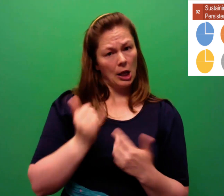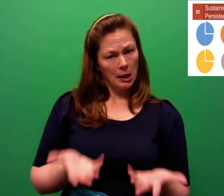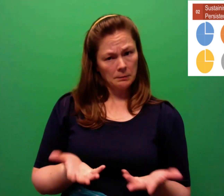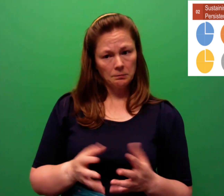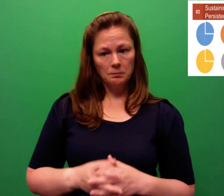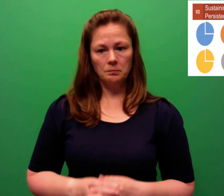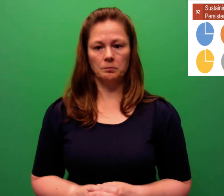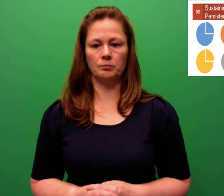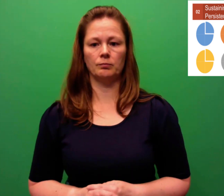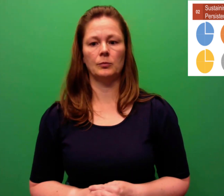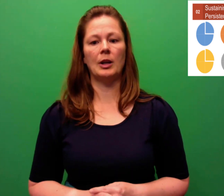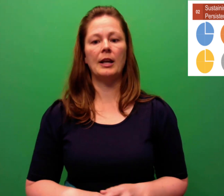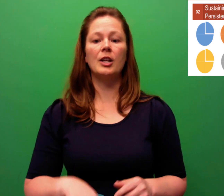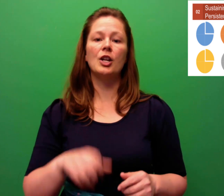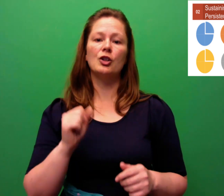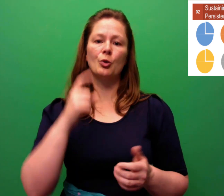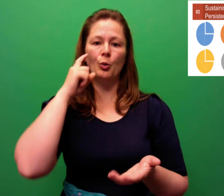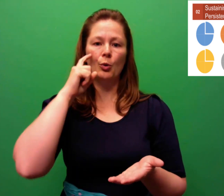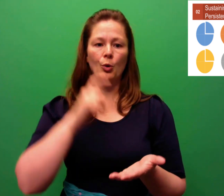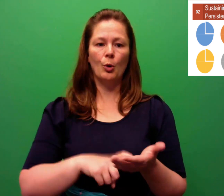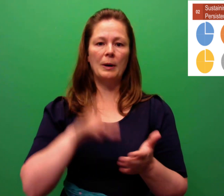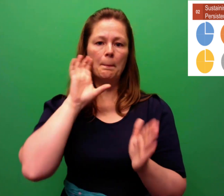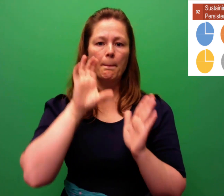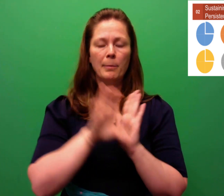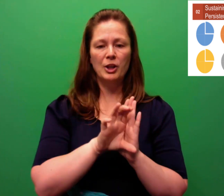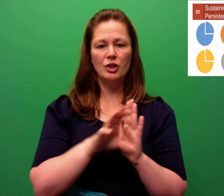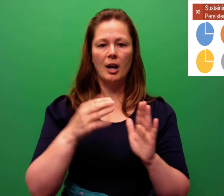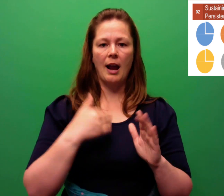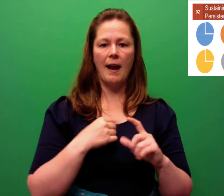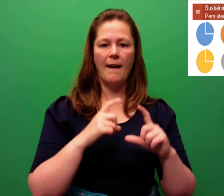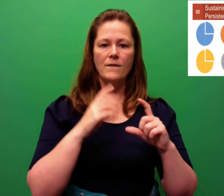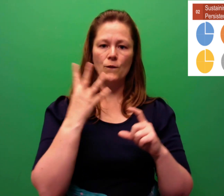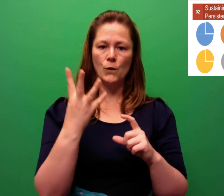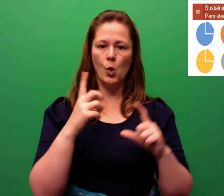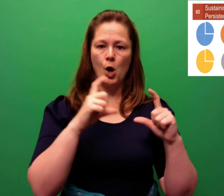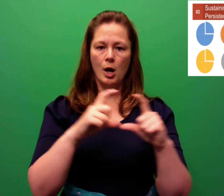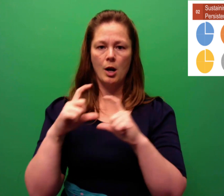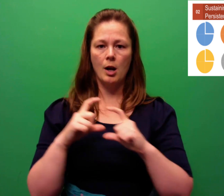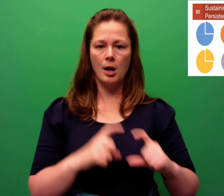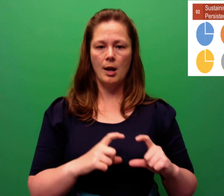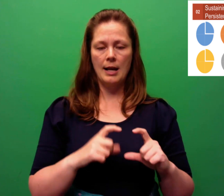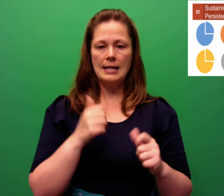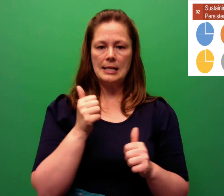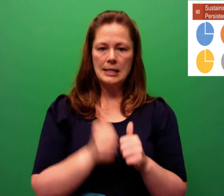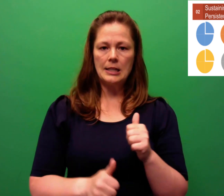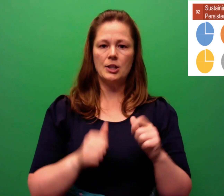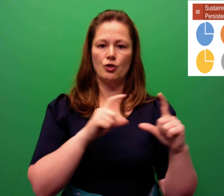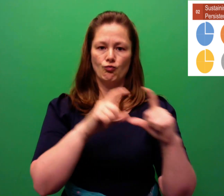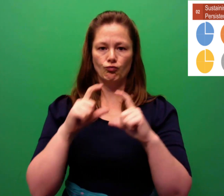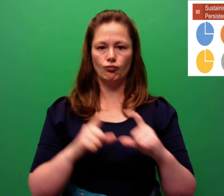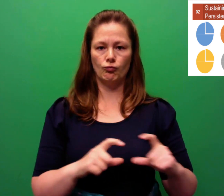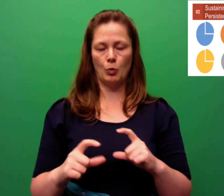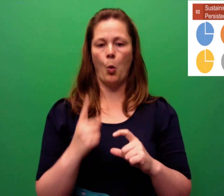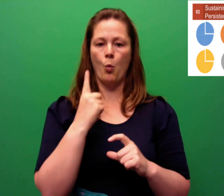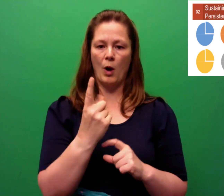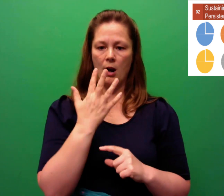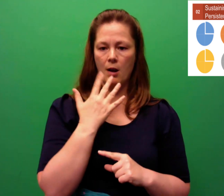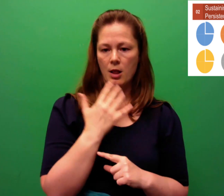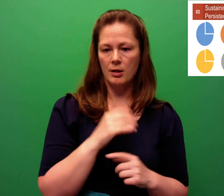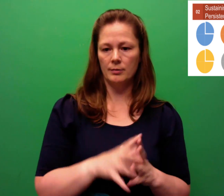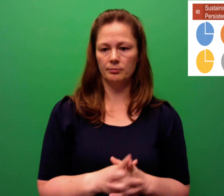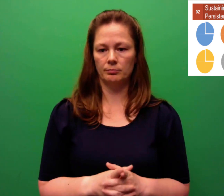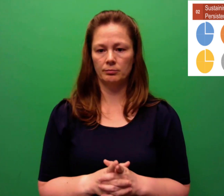How it works is this, you notice in the picture, there are four circles each is a